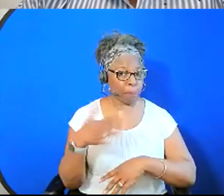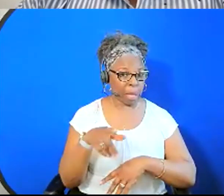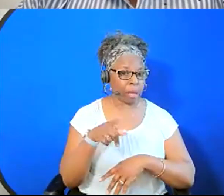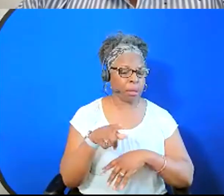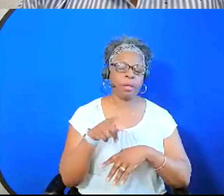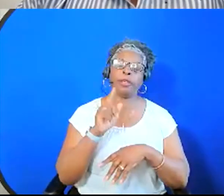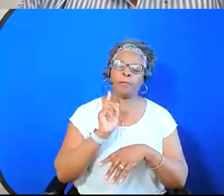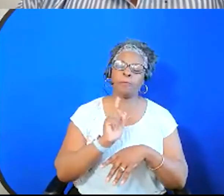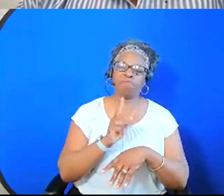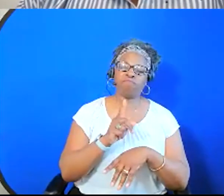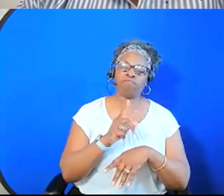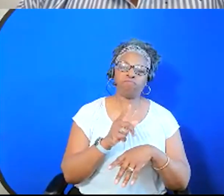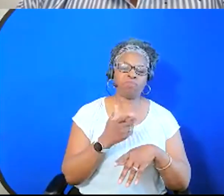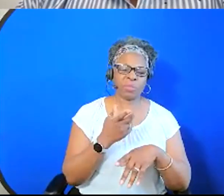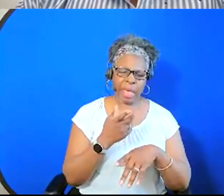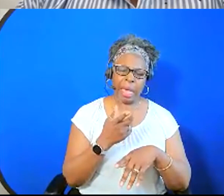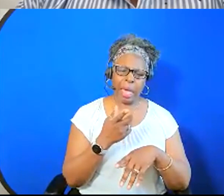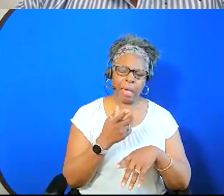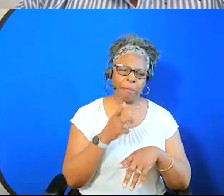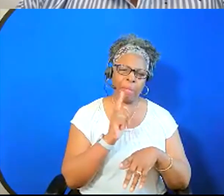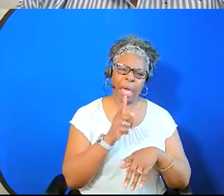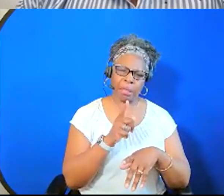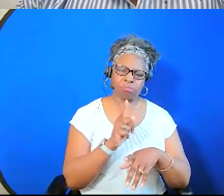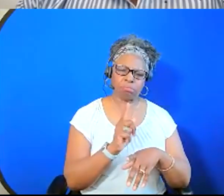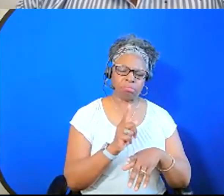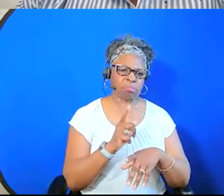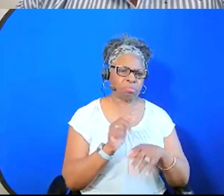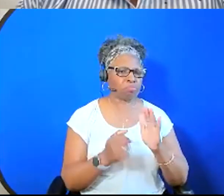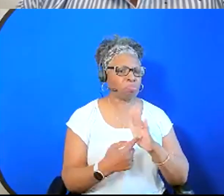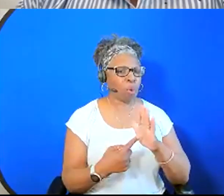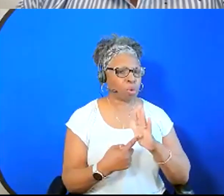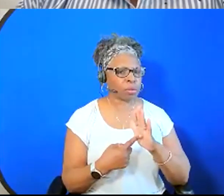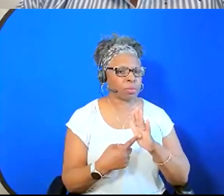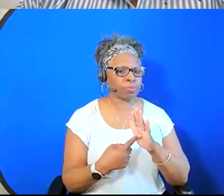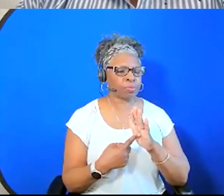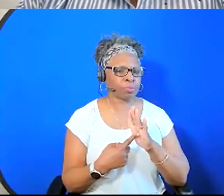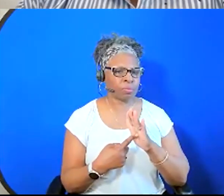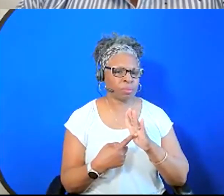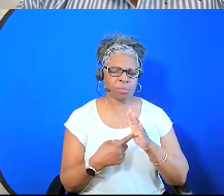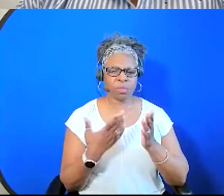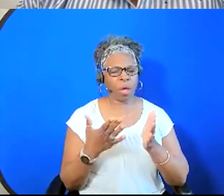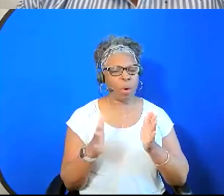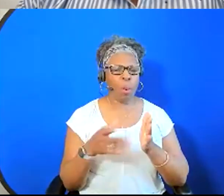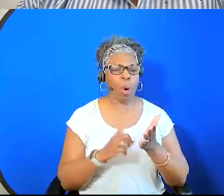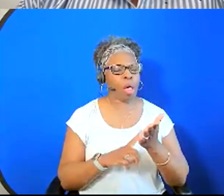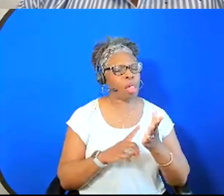one of the first things that really grabbed me about it as a as a kind of form. And this isn't true of all LARPs, I mean LARPs are hugely varied,